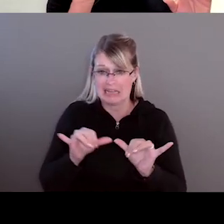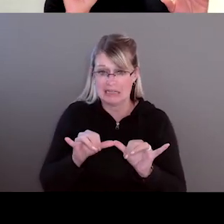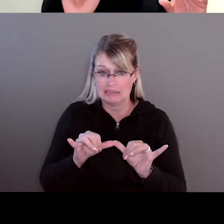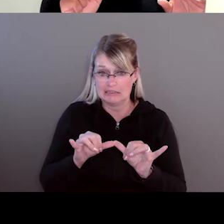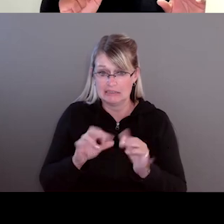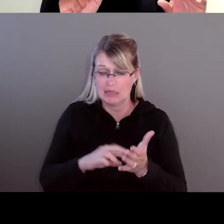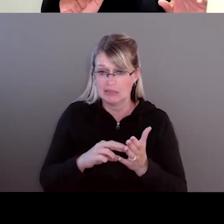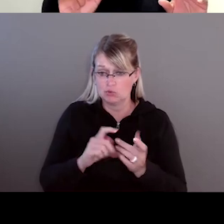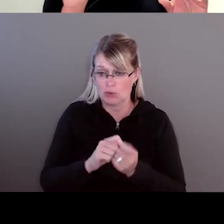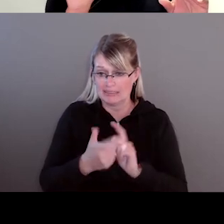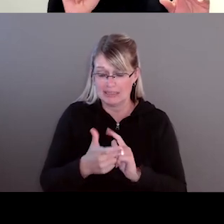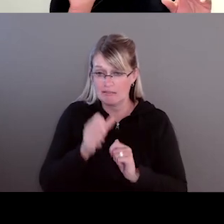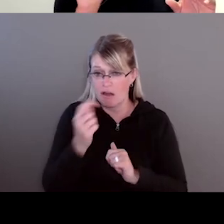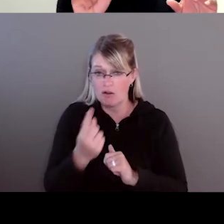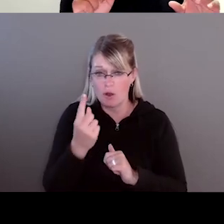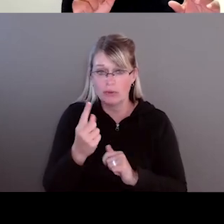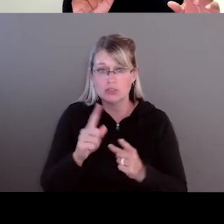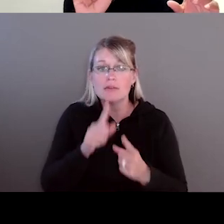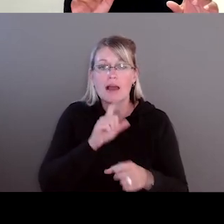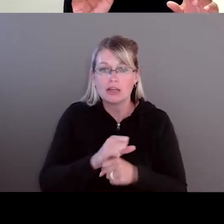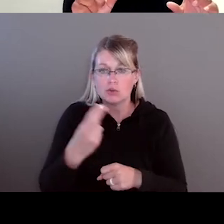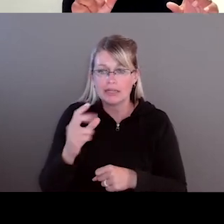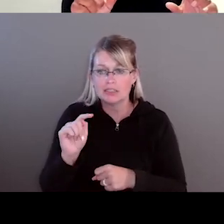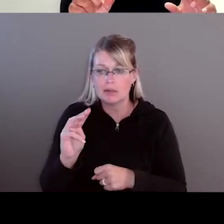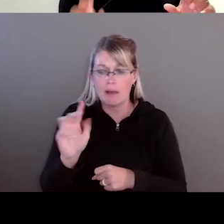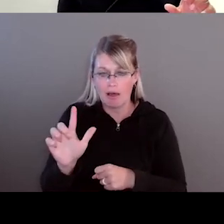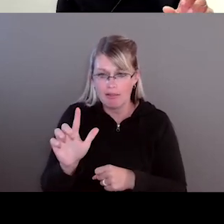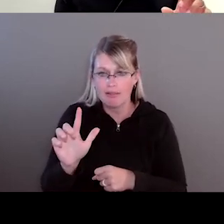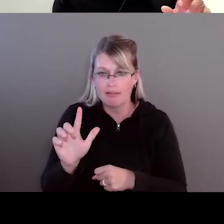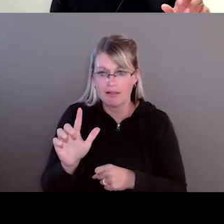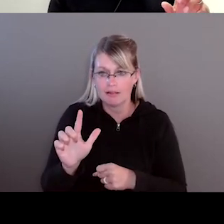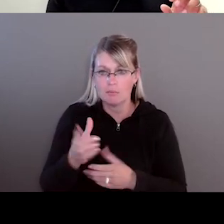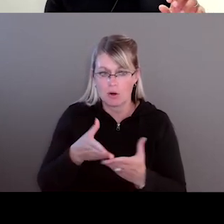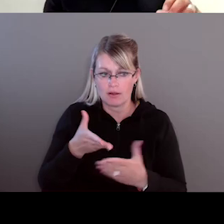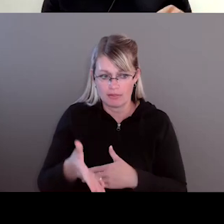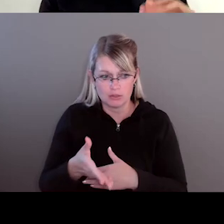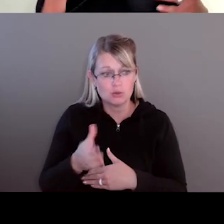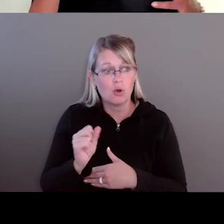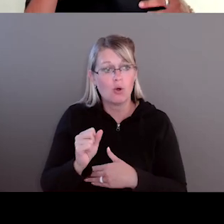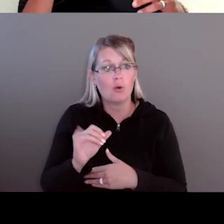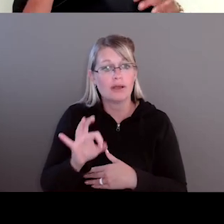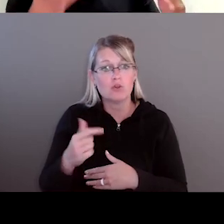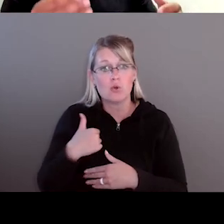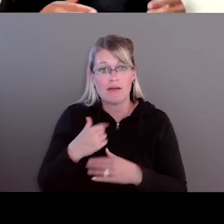translate to the actual HTML element that was there. When you have individuals, developers